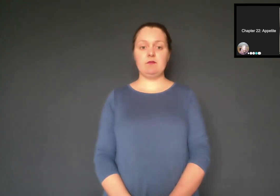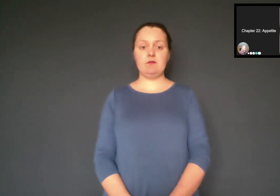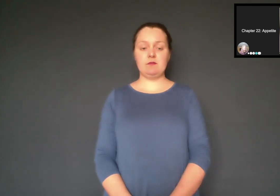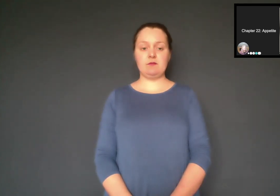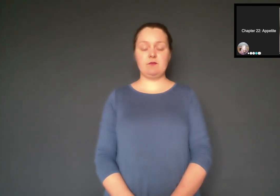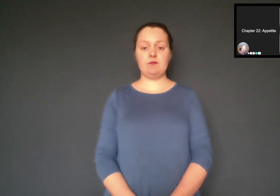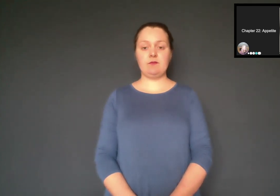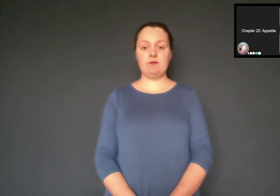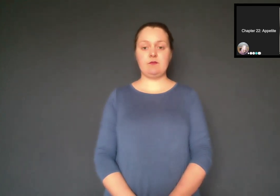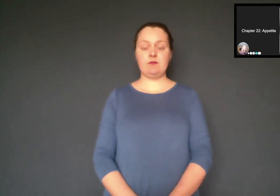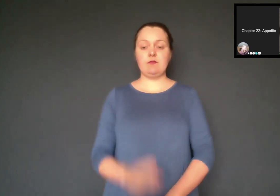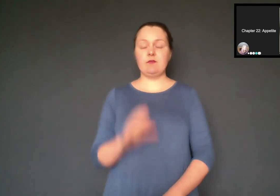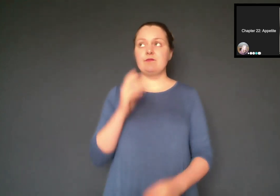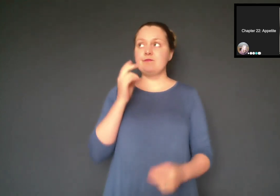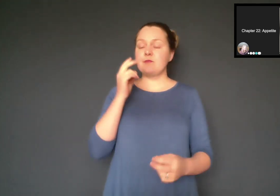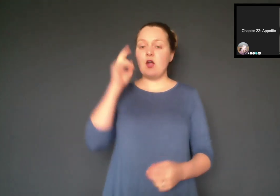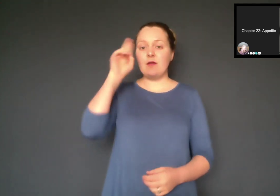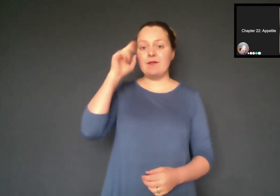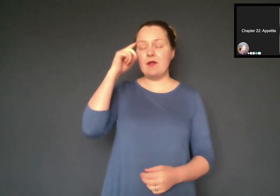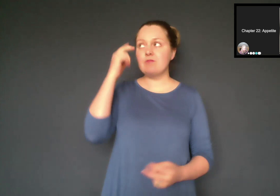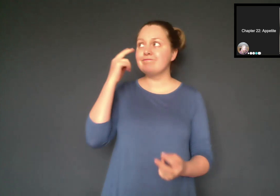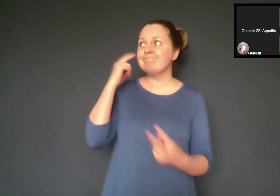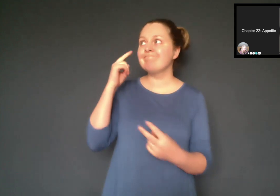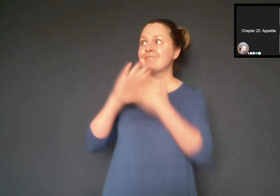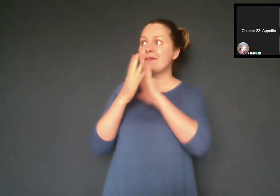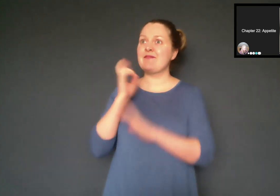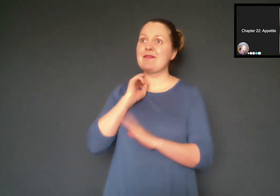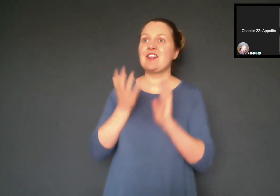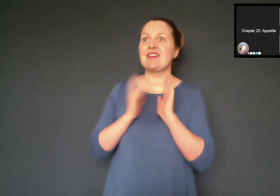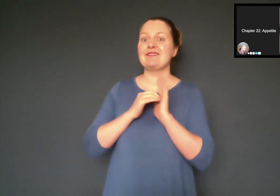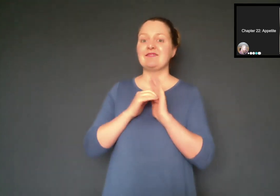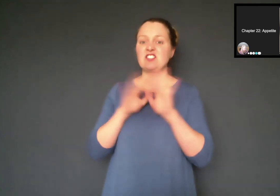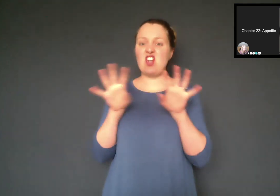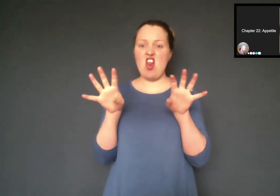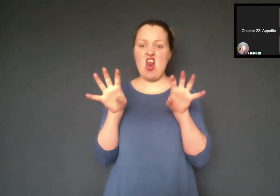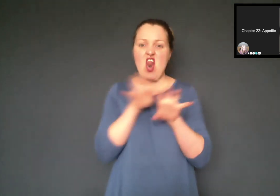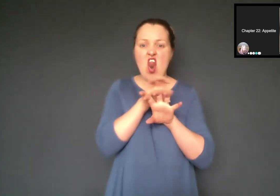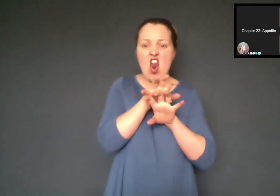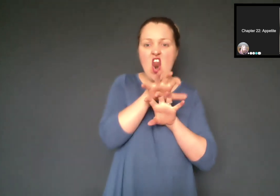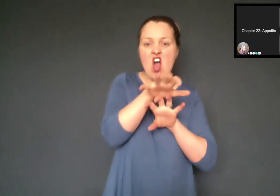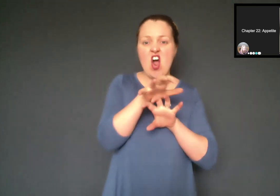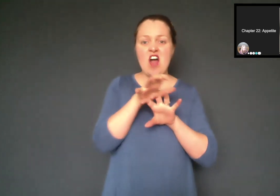oh to be a vampire again harvey thought to have claws and fangs and a hunger for blood upon him